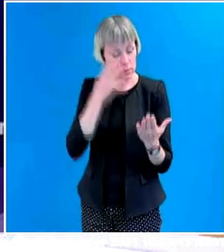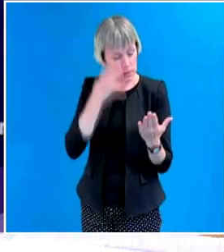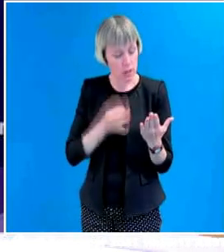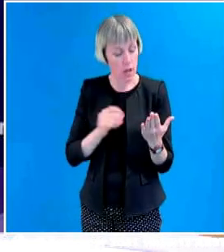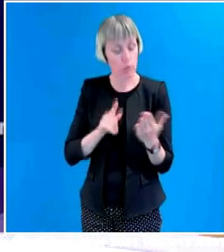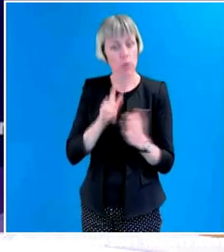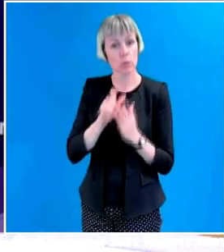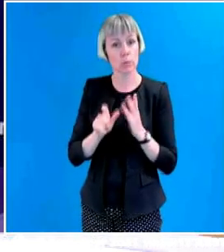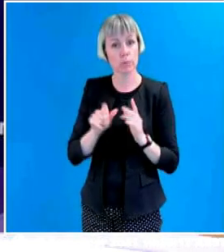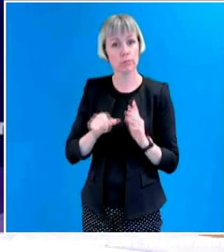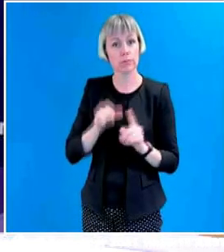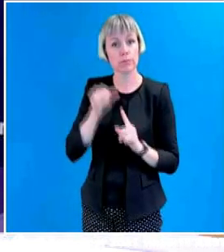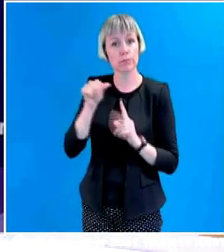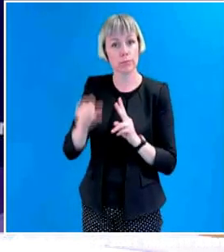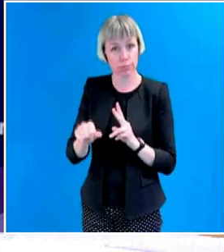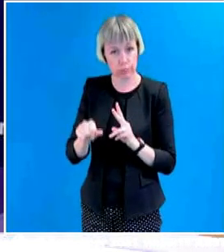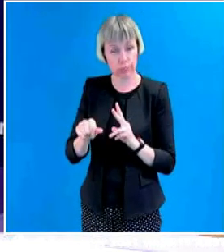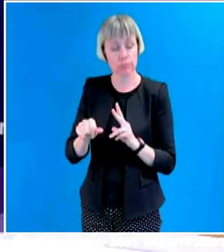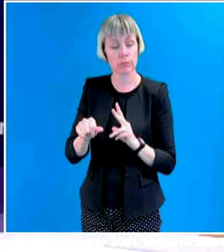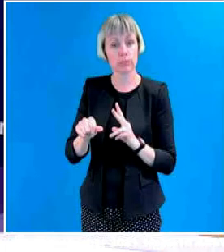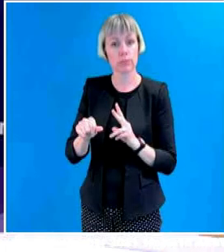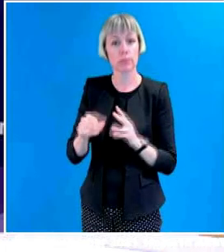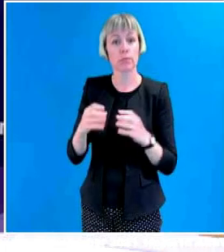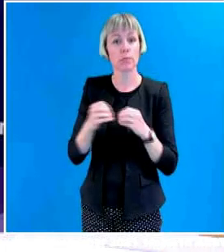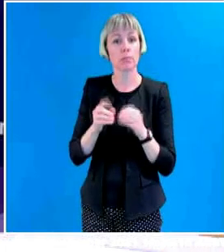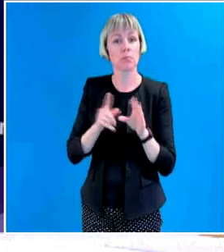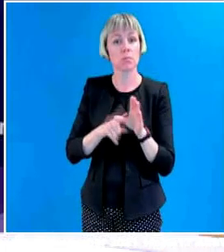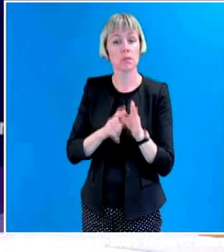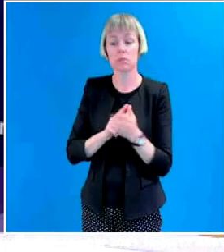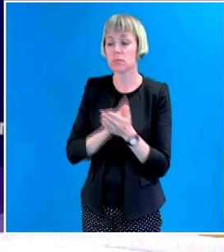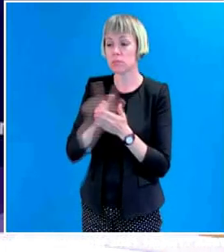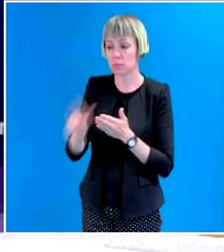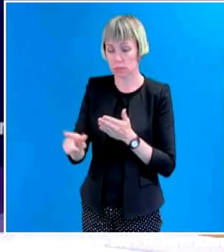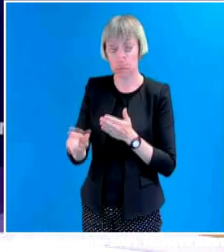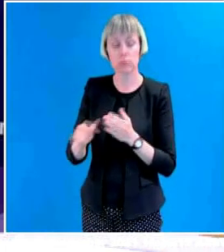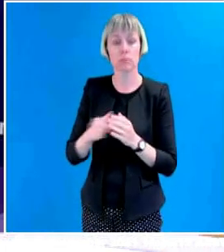By Wednesday, 8 December 2021, Counsel Assisting will tender into evidence